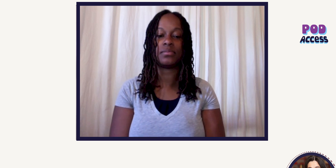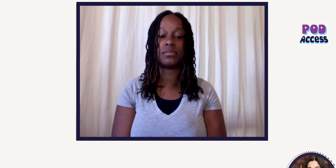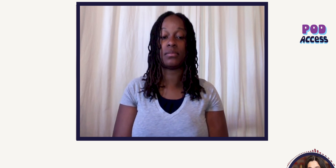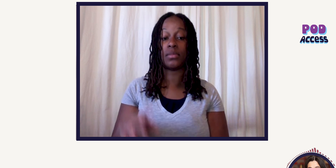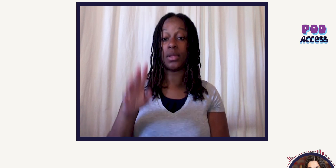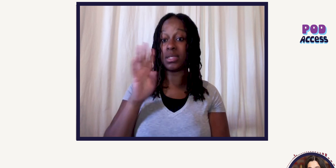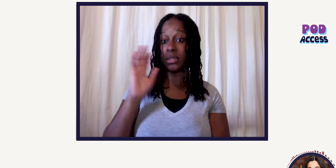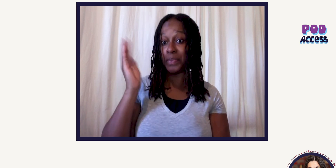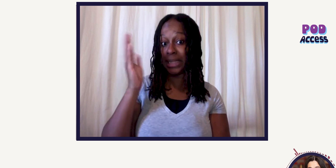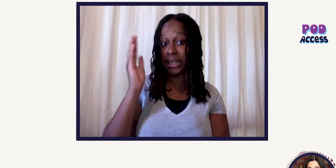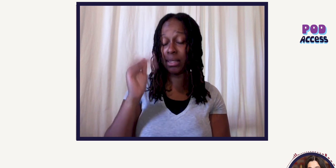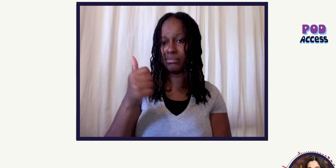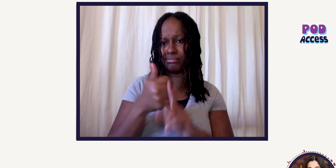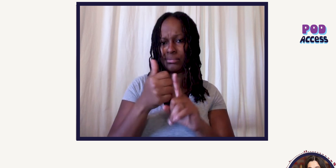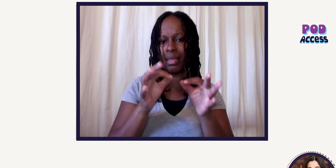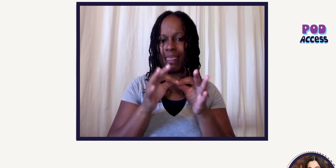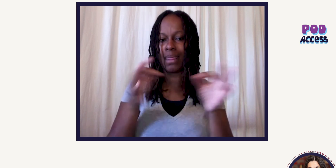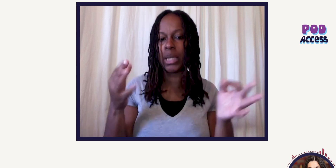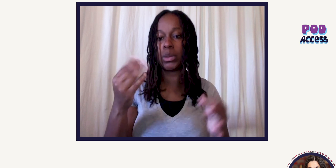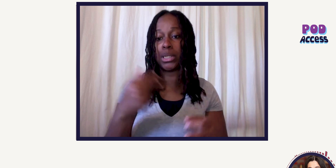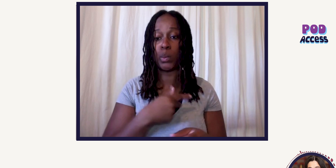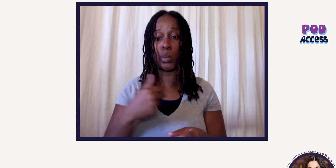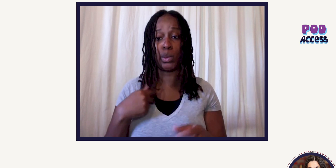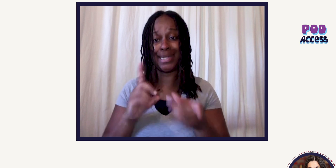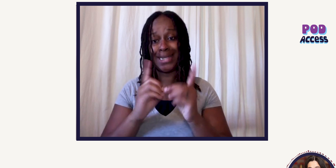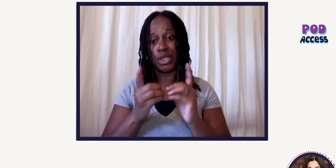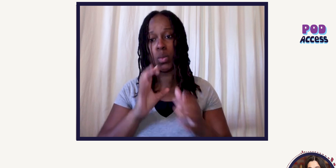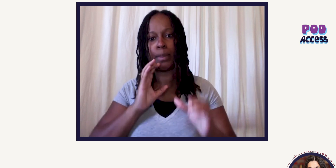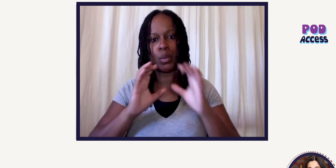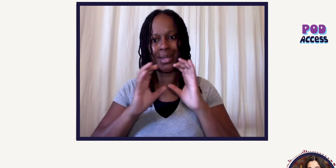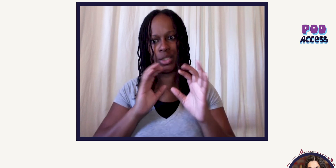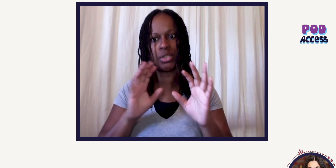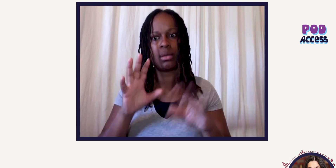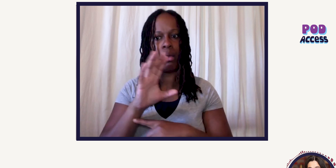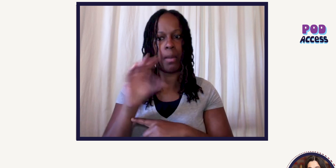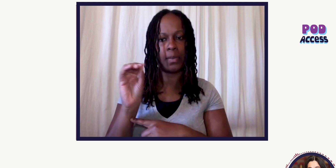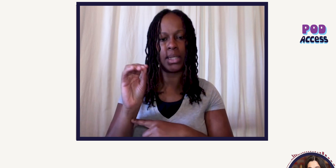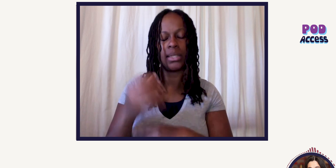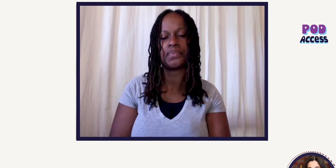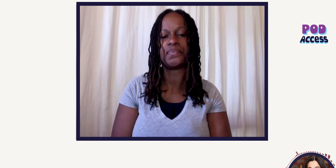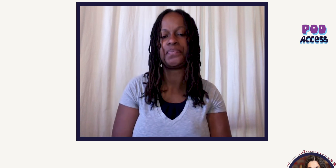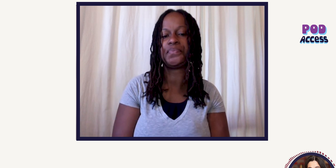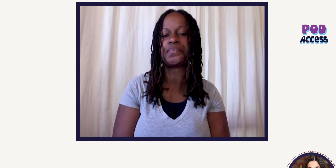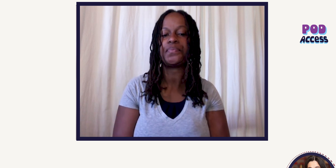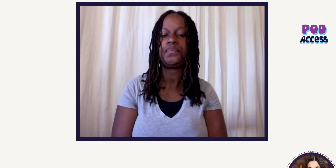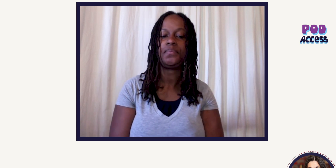Speaking is language, and we are a digital communications firm. So, naturally, we do a lot of speaking in our work.